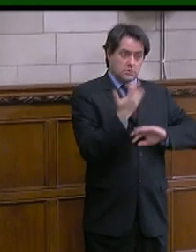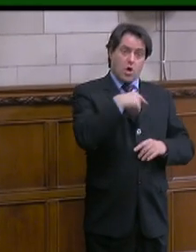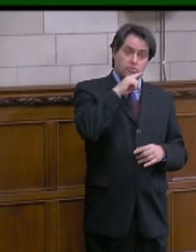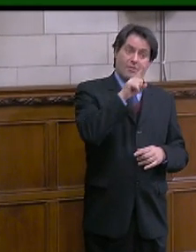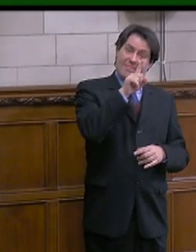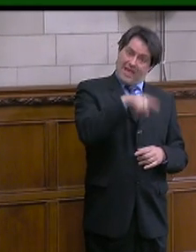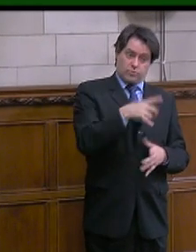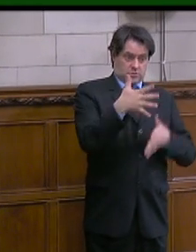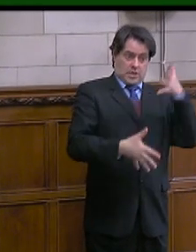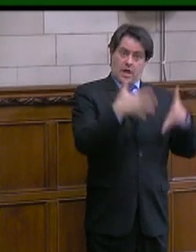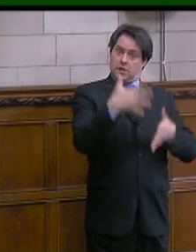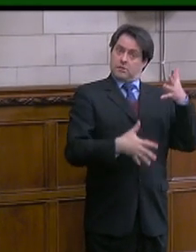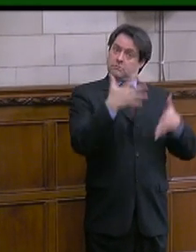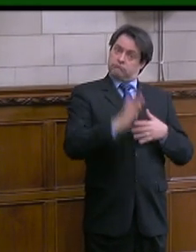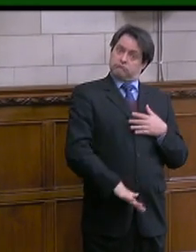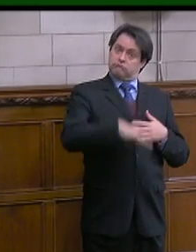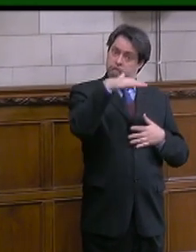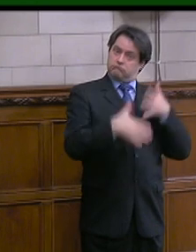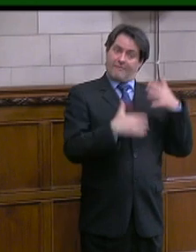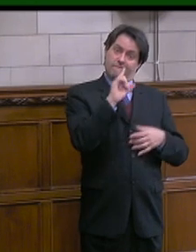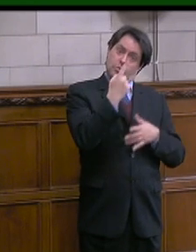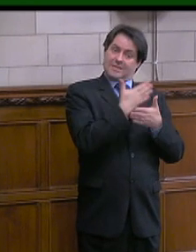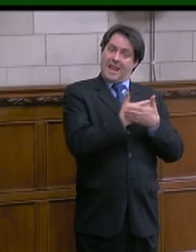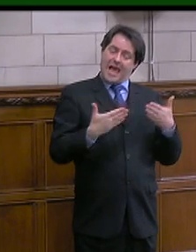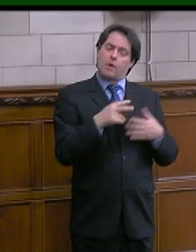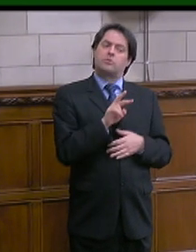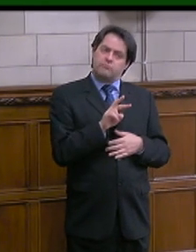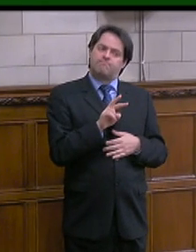speak BSL as their first language.